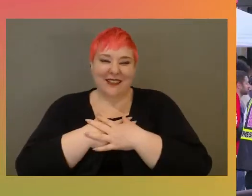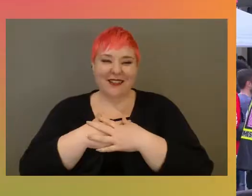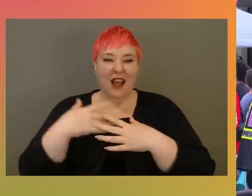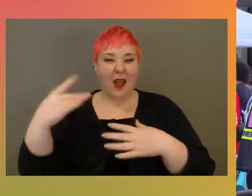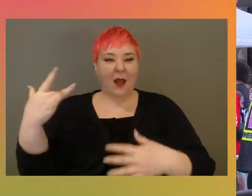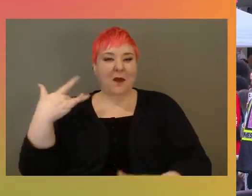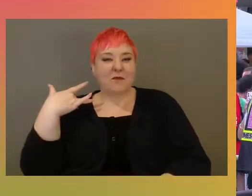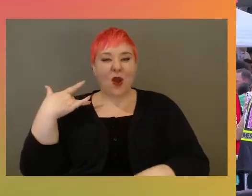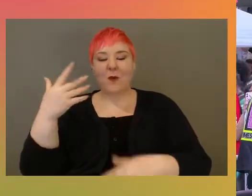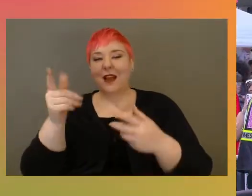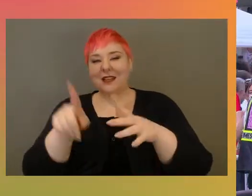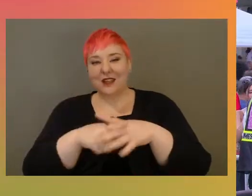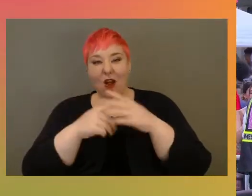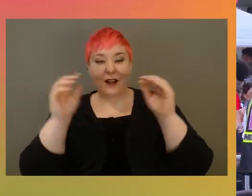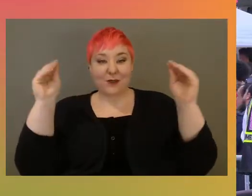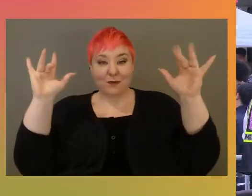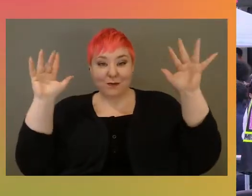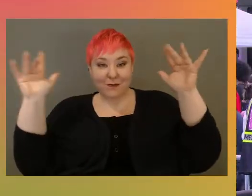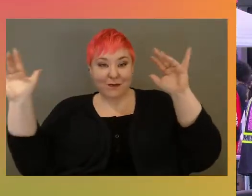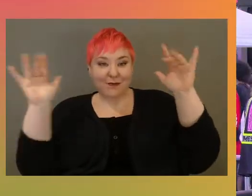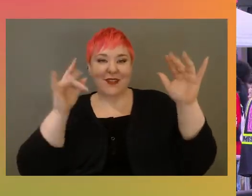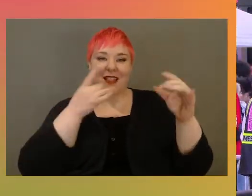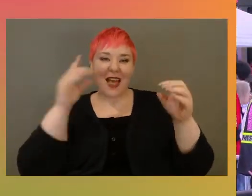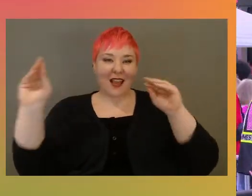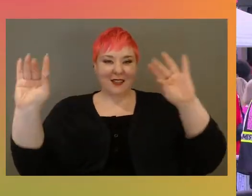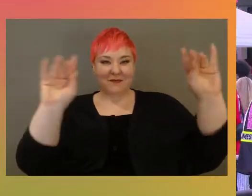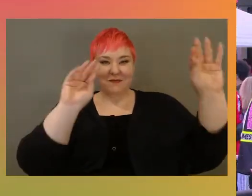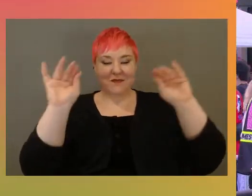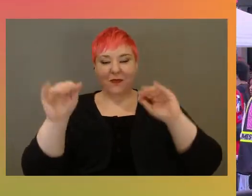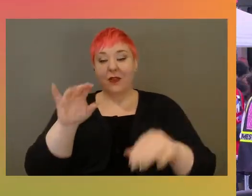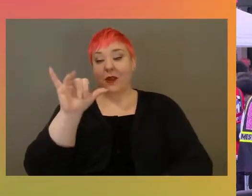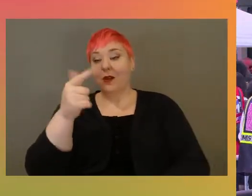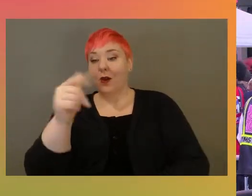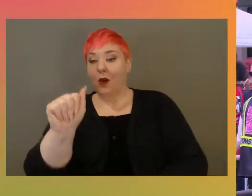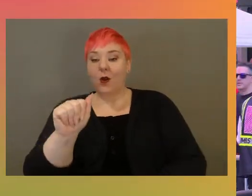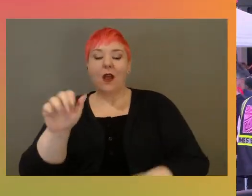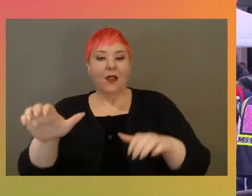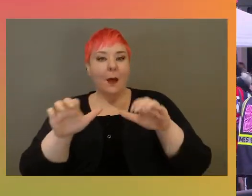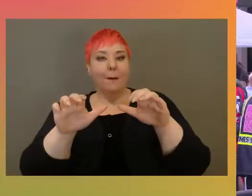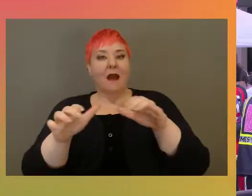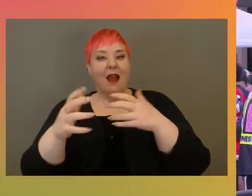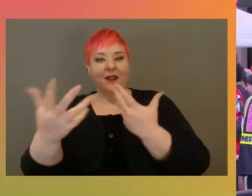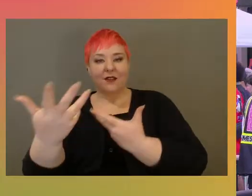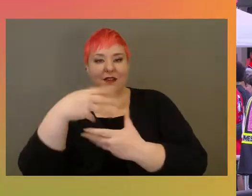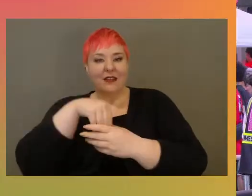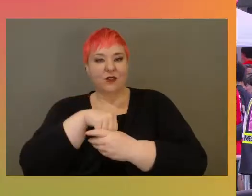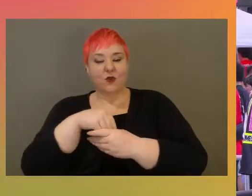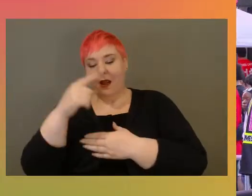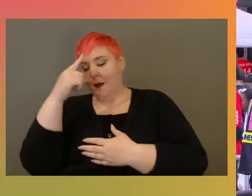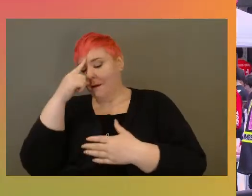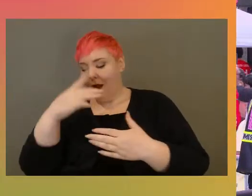THANK YOU. AND THANK YOU ALL FOR COMING TO PRACTICE YOGA TODAY. IT IS GREAT. LOOK AT THE SKY CHANGING, YOU LOOK LIKE YOU ARE GLOWING,